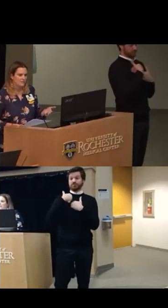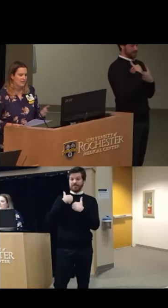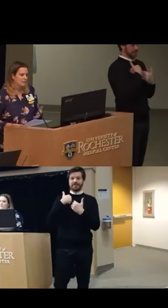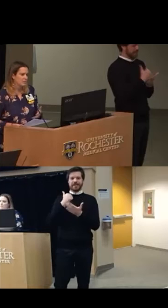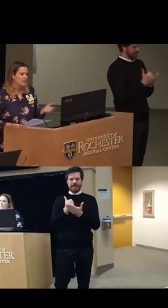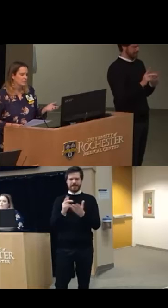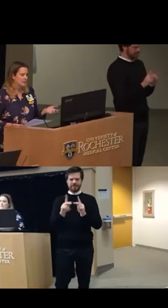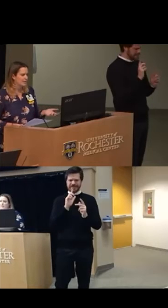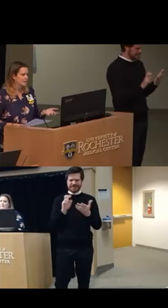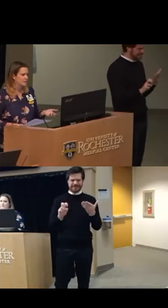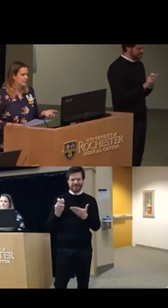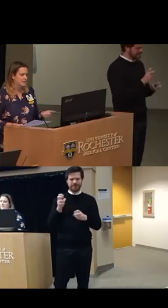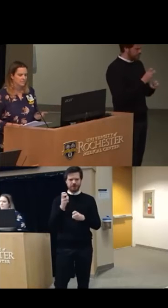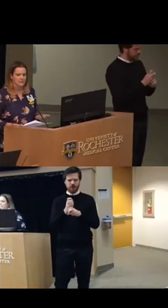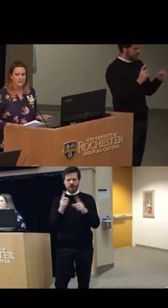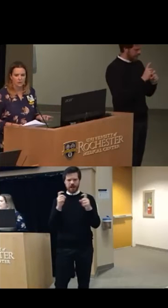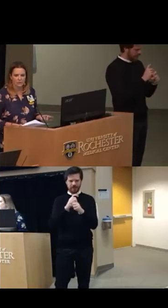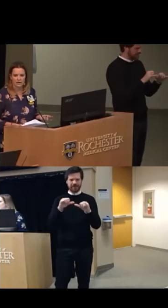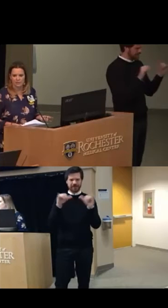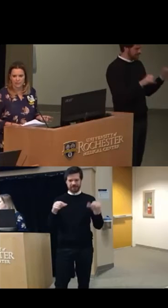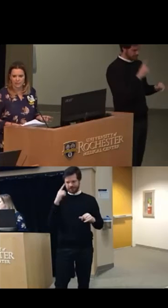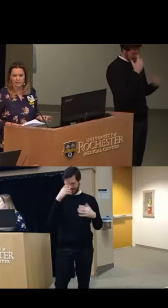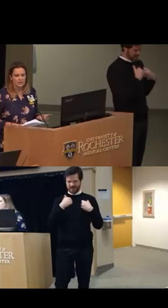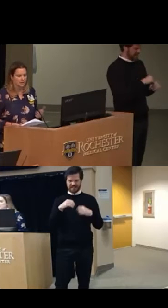navigate the really complicated system that is mental health Health in our community so